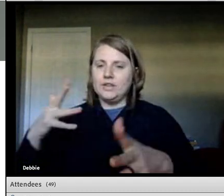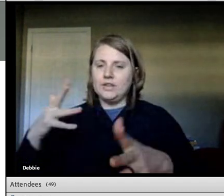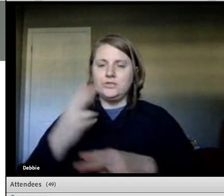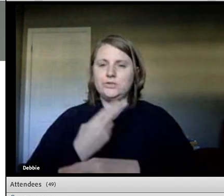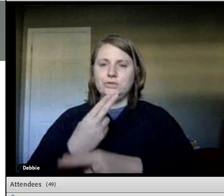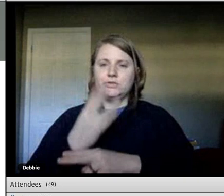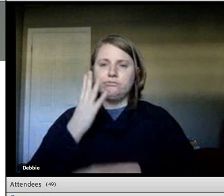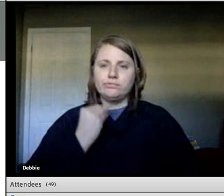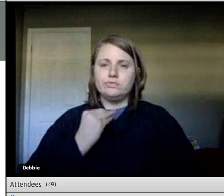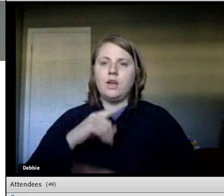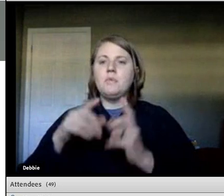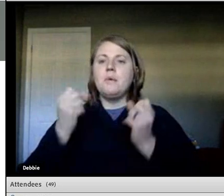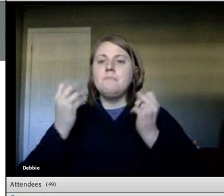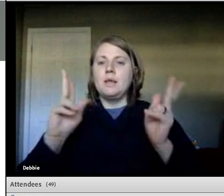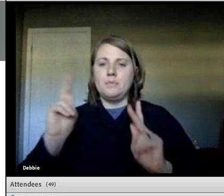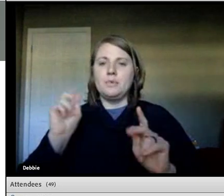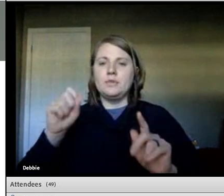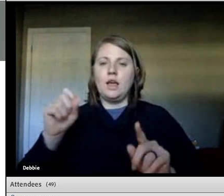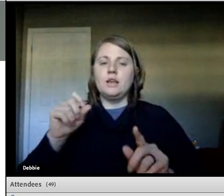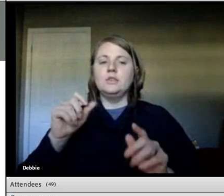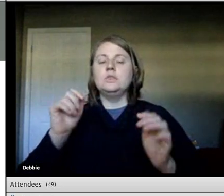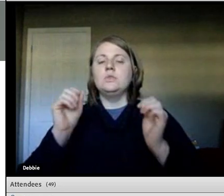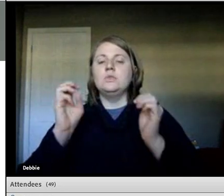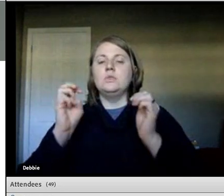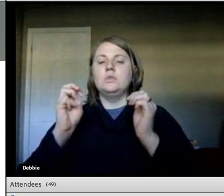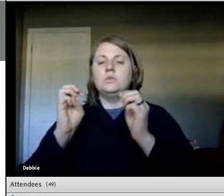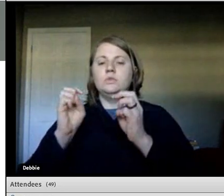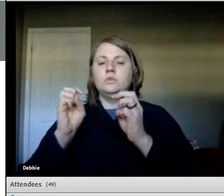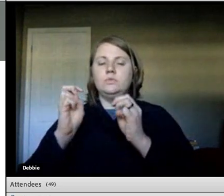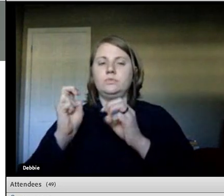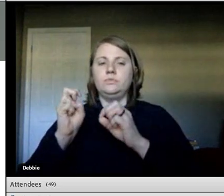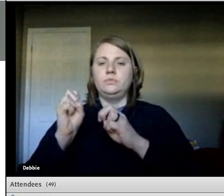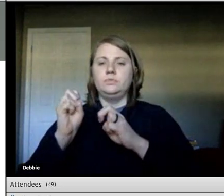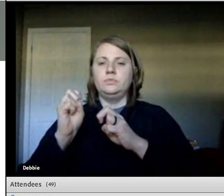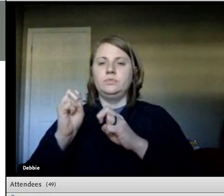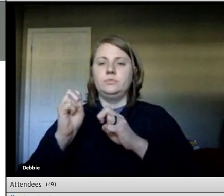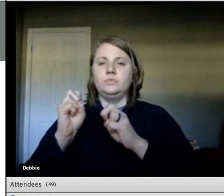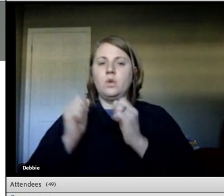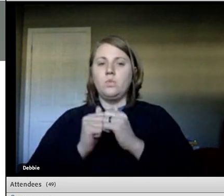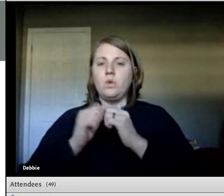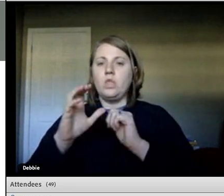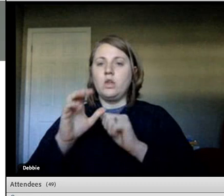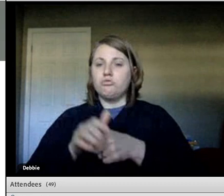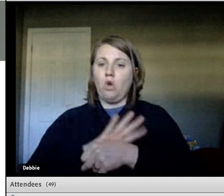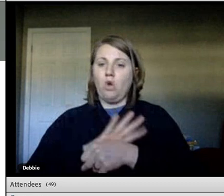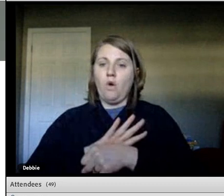With COVID, I have actually seen more QR codes